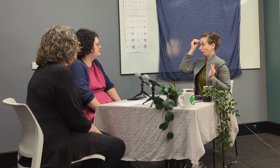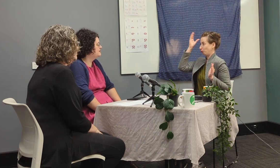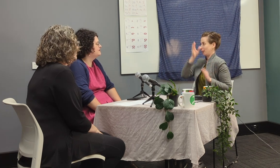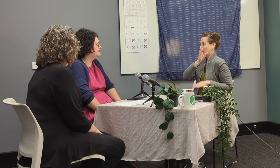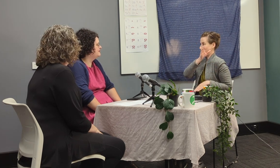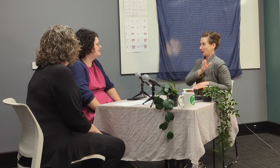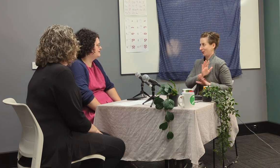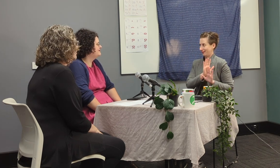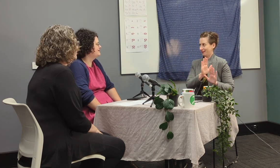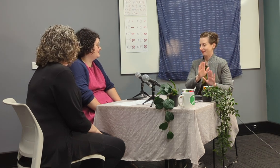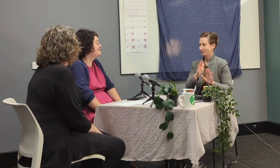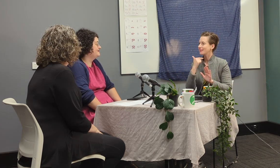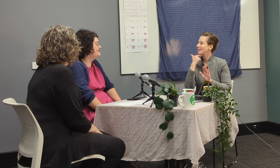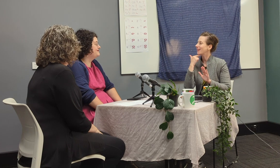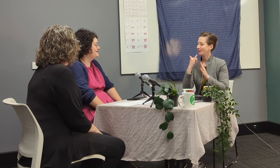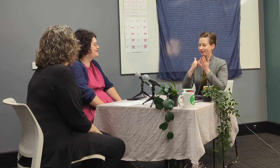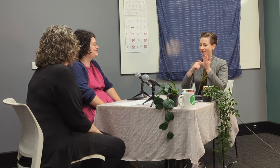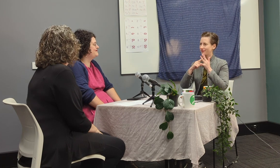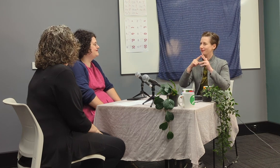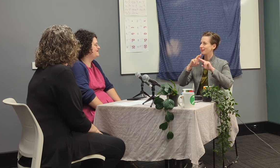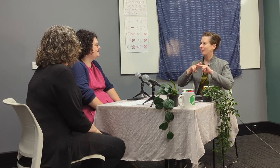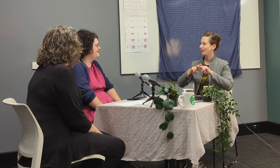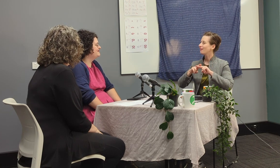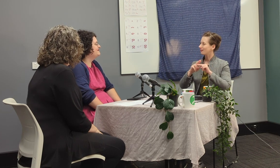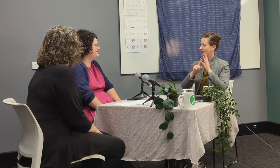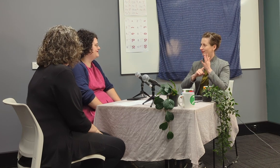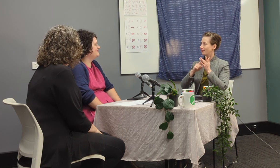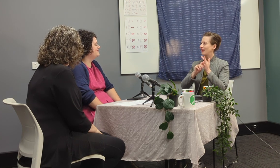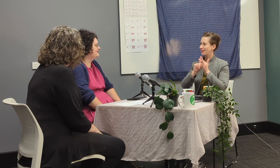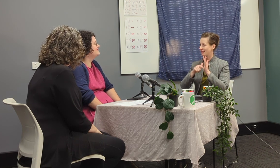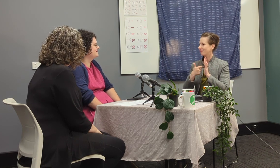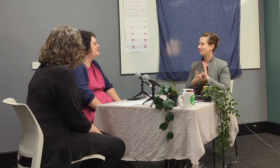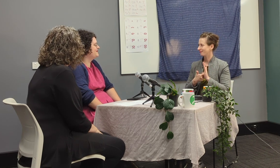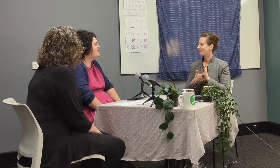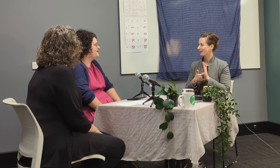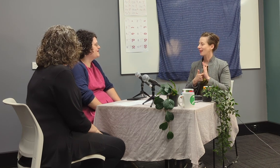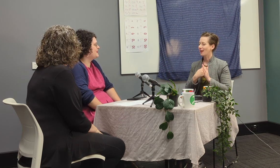who’s extremely knowledgeable. Her name is Stef Linder.